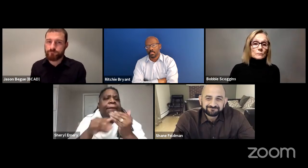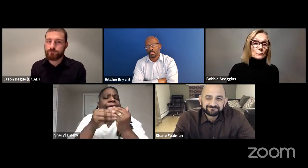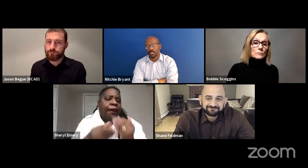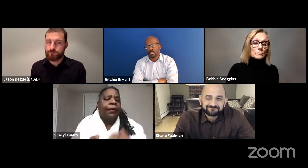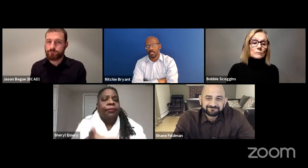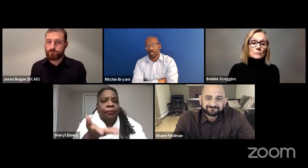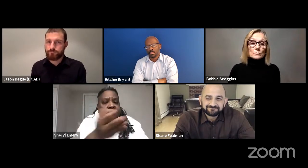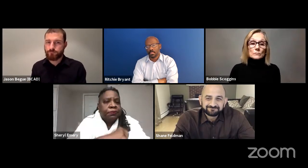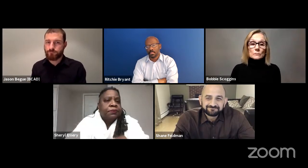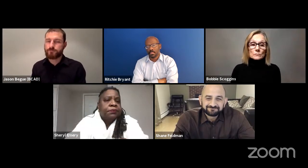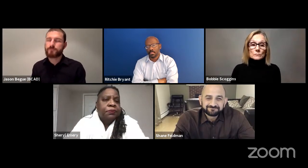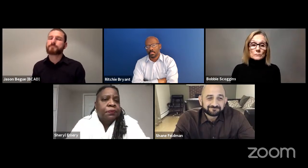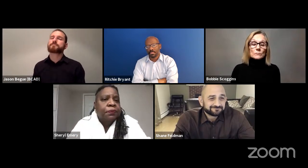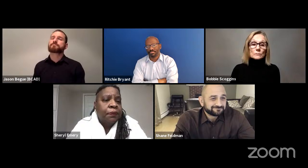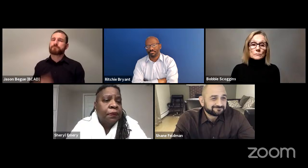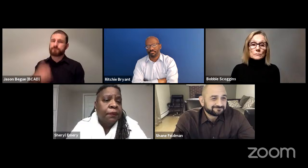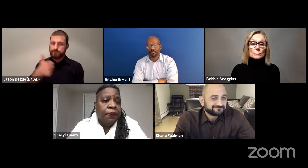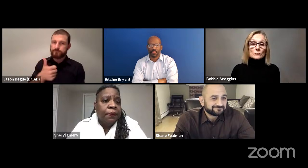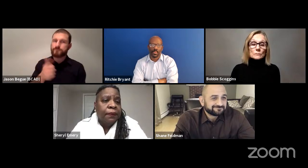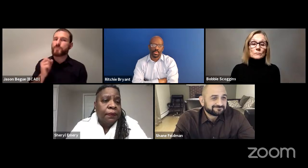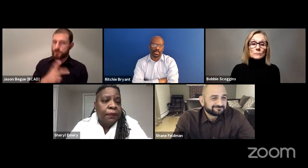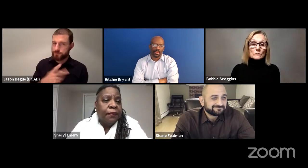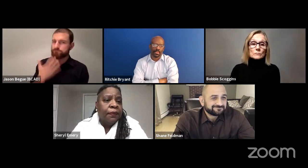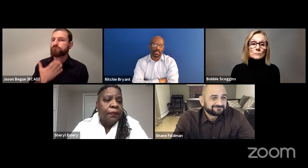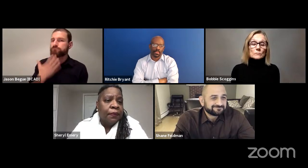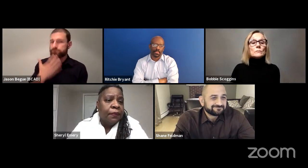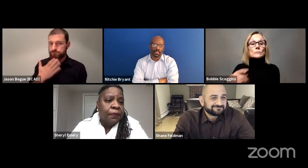changes. You can't predict everything for the future.